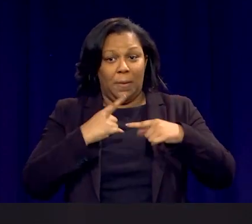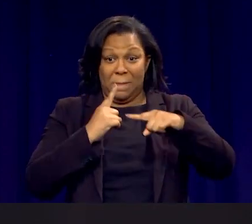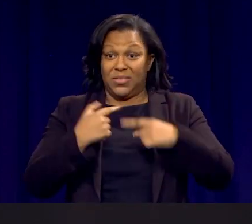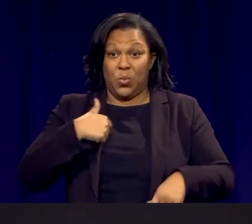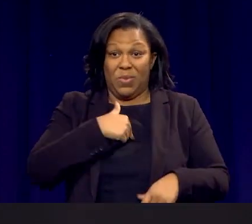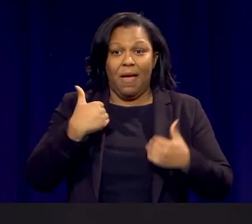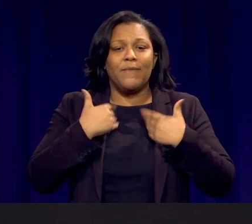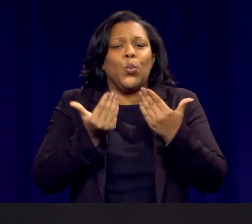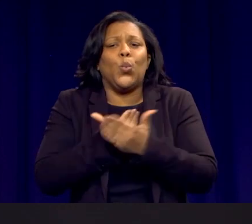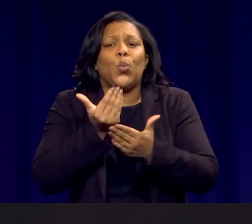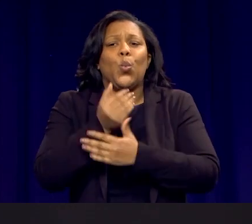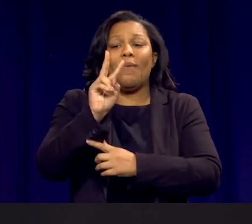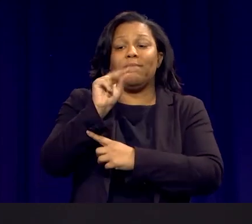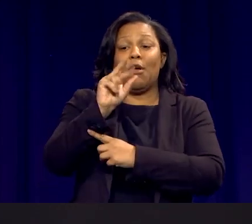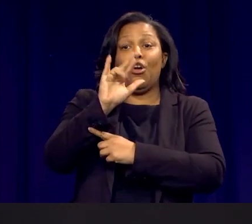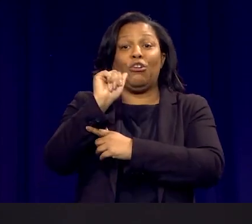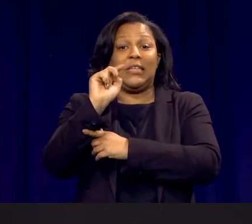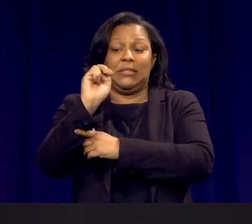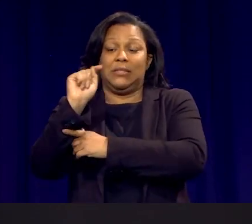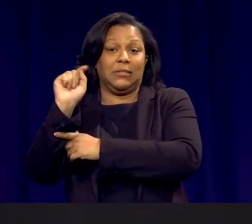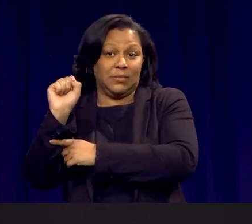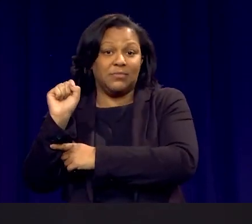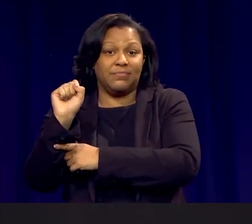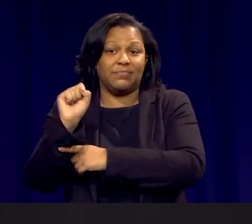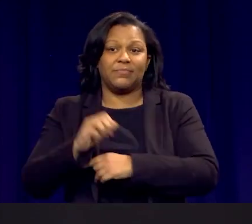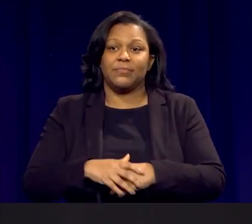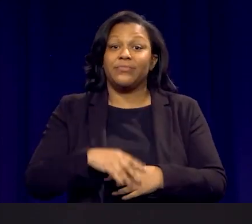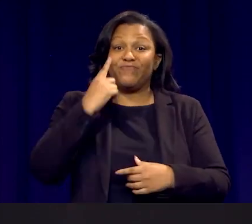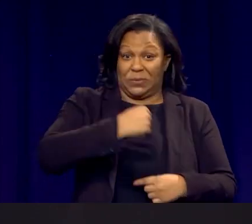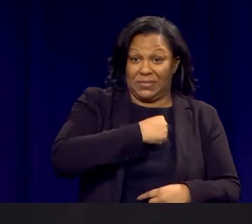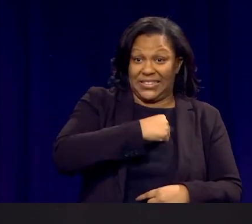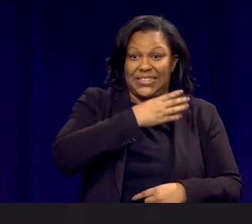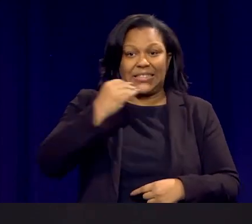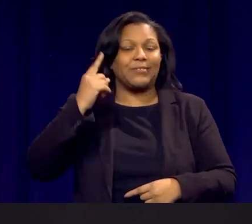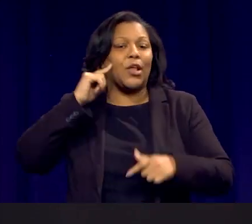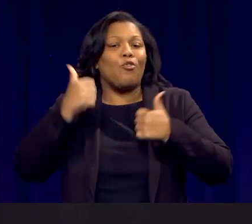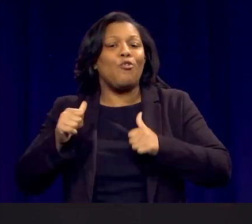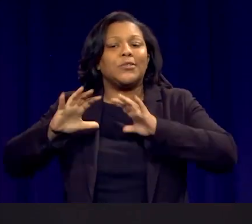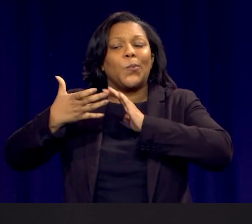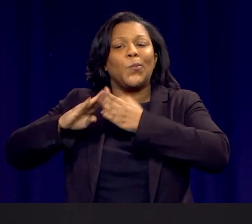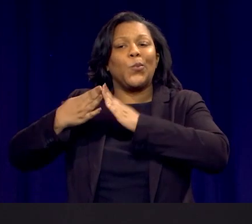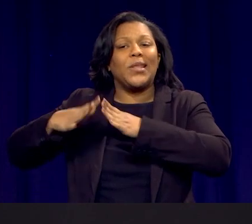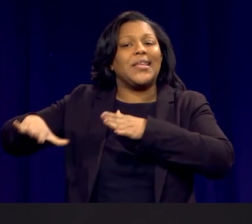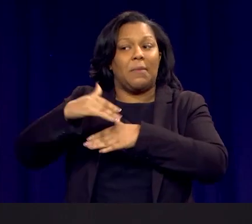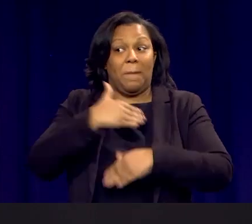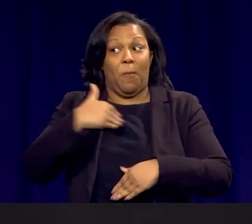And of course with all the new variants coming out, it's a very big concern. And I know for myself, and for the hearing loss community,